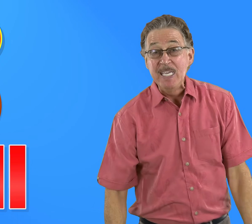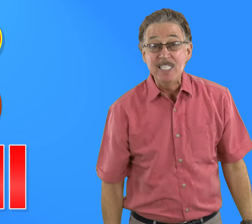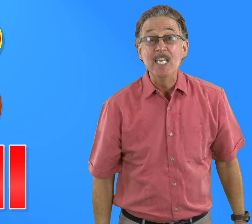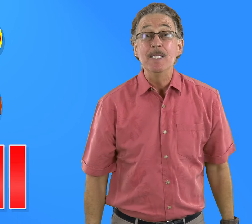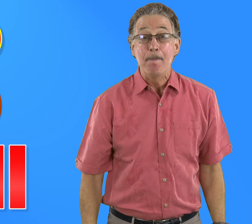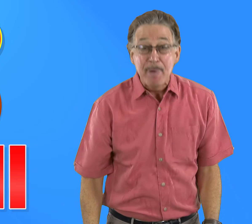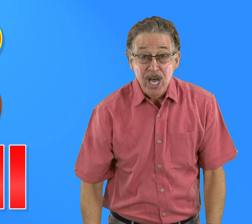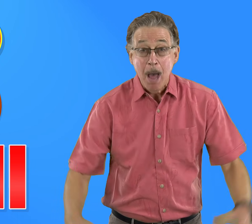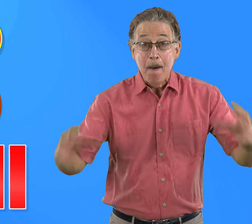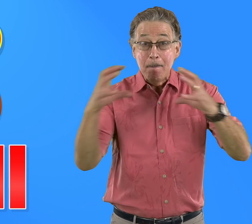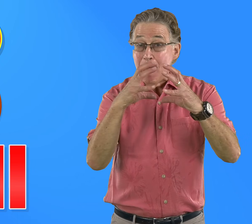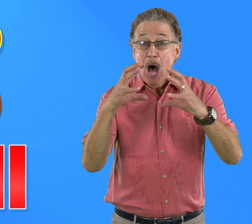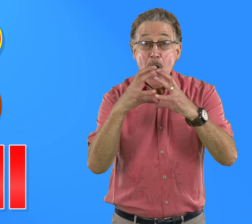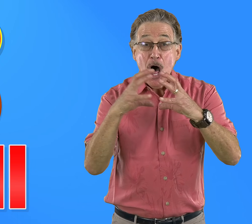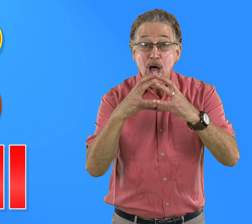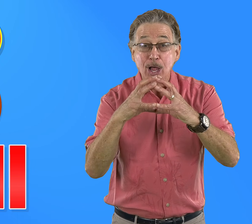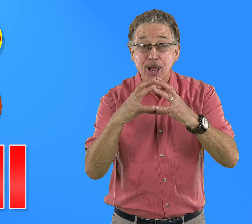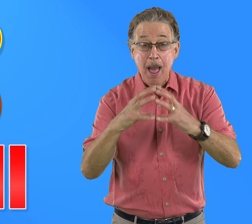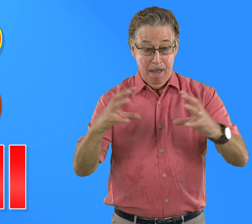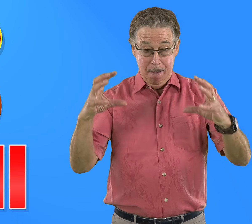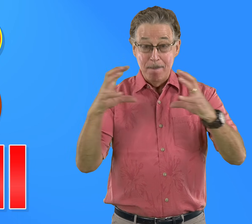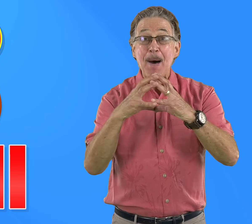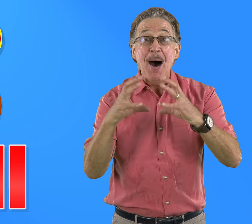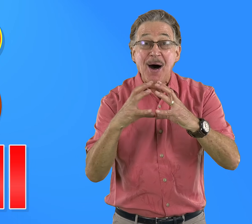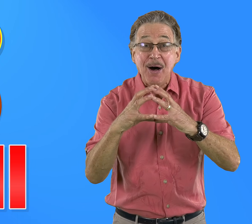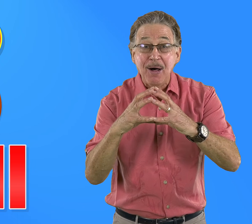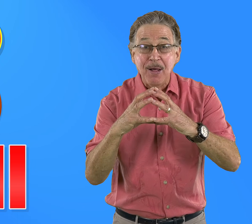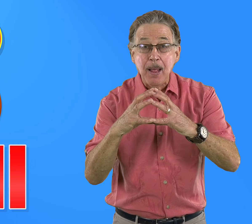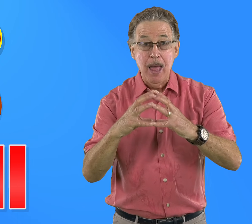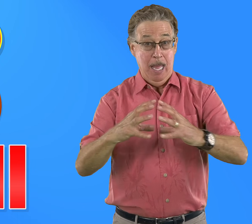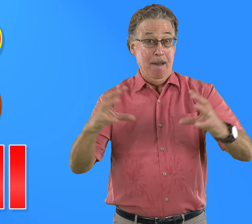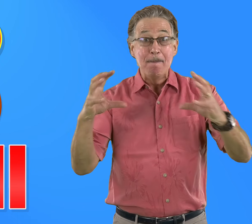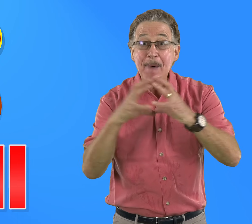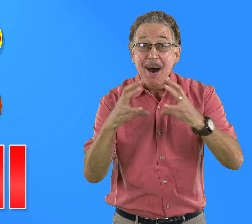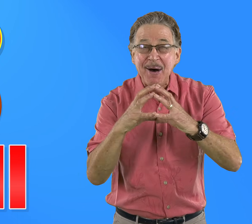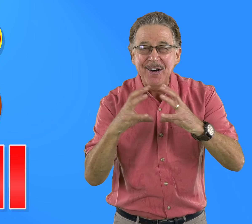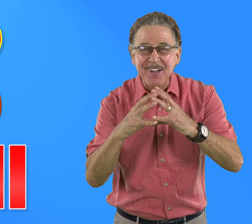Bb says /b/ ball, ball, ball